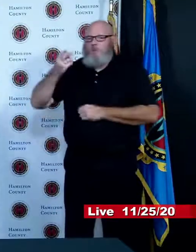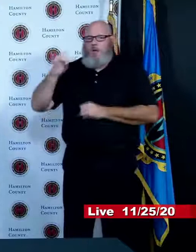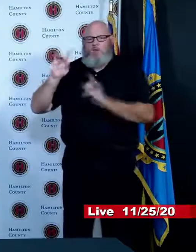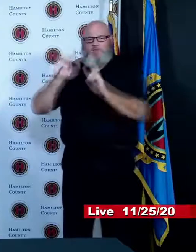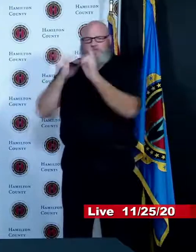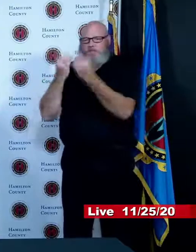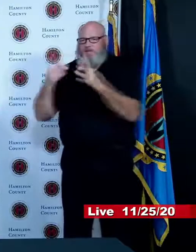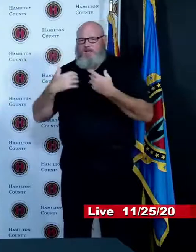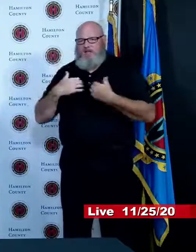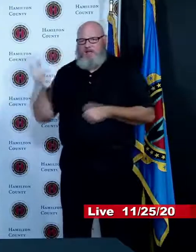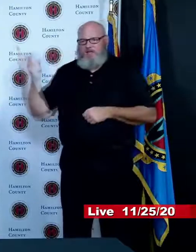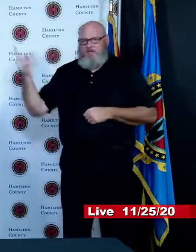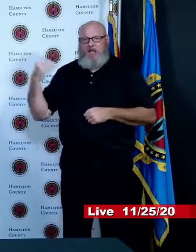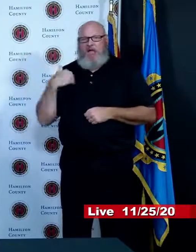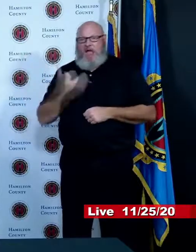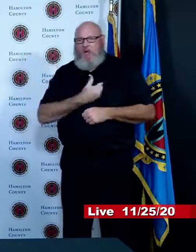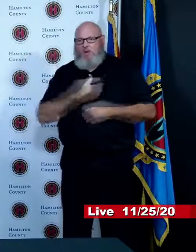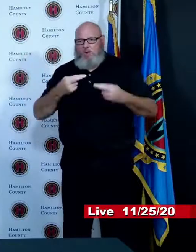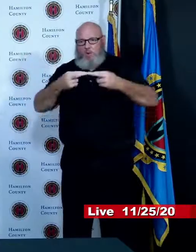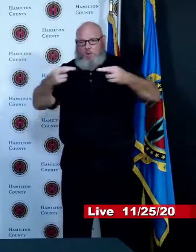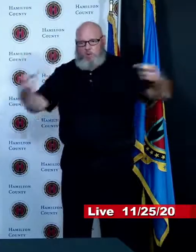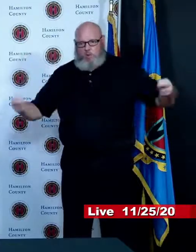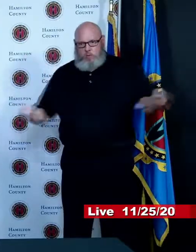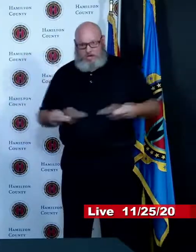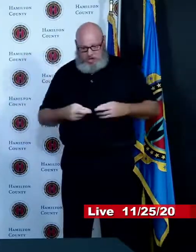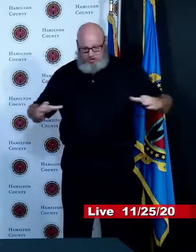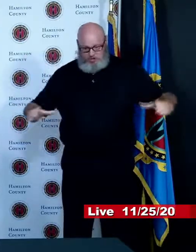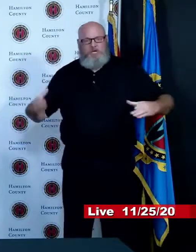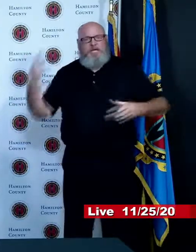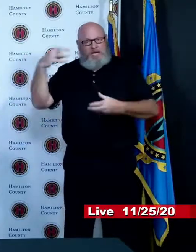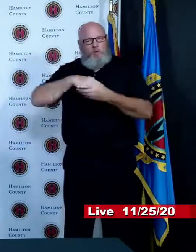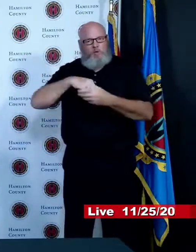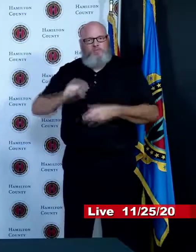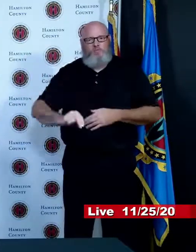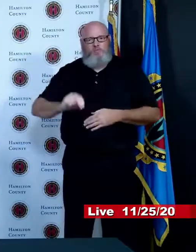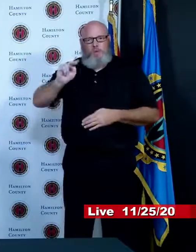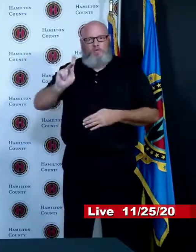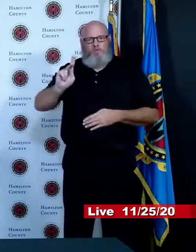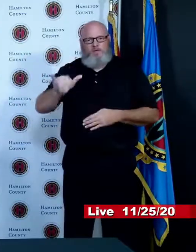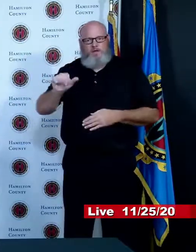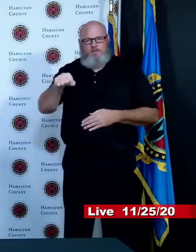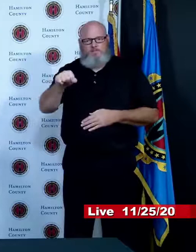Indiana as well and it's for that very reason we share resources people people and diseases